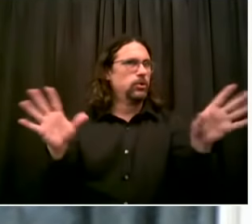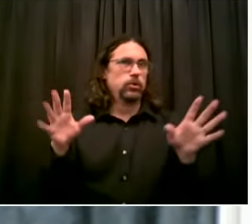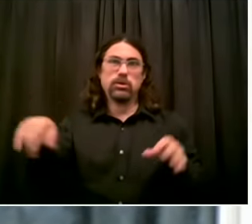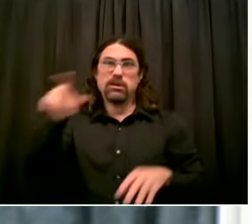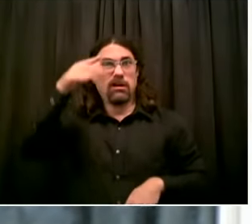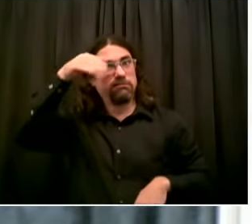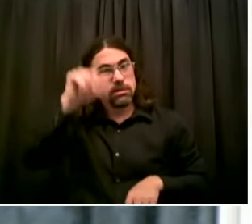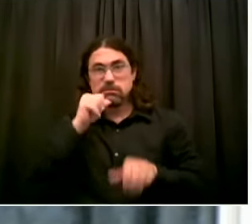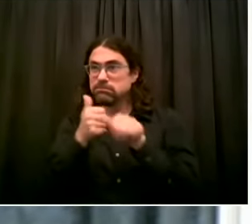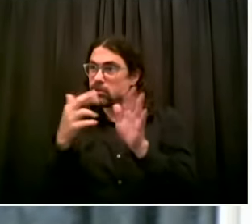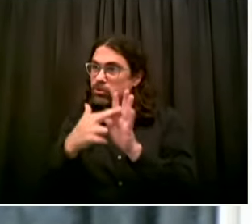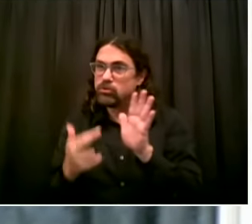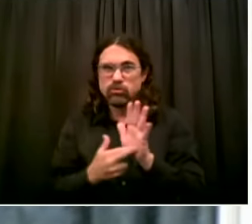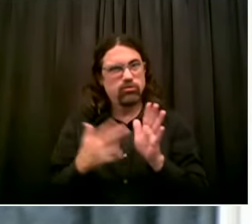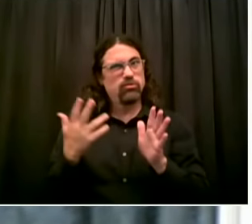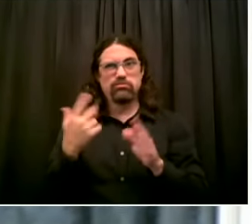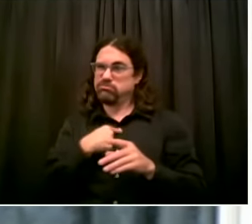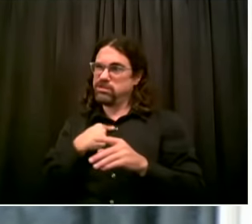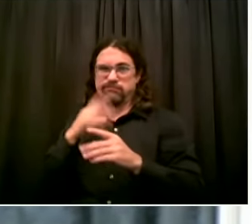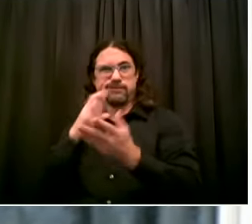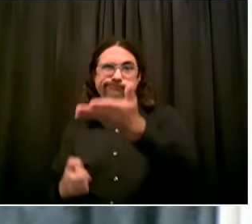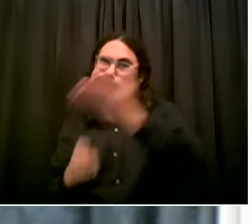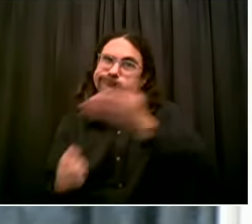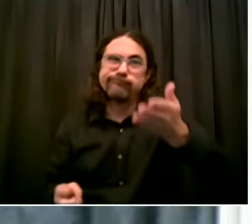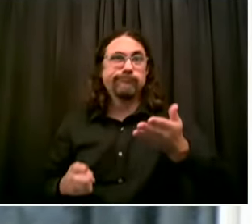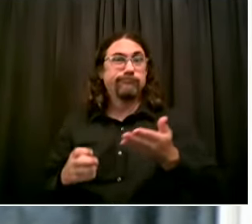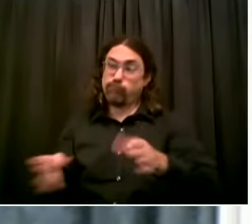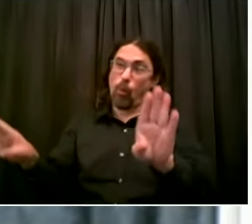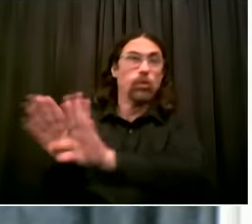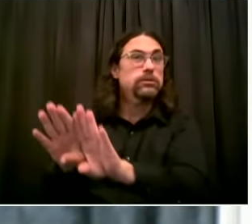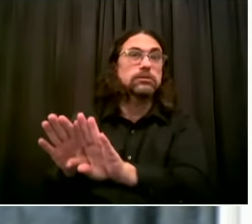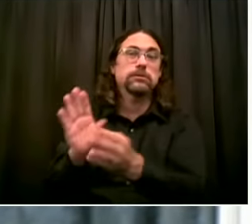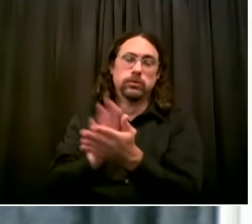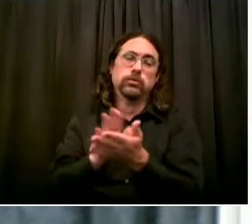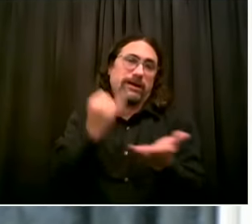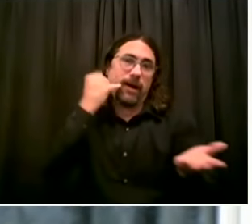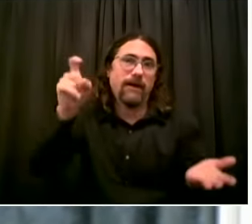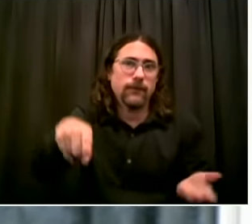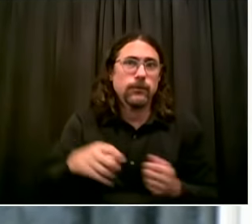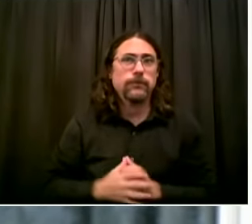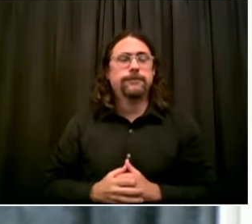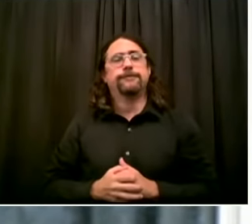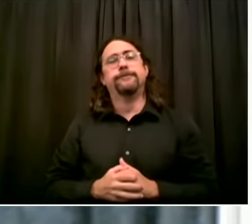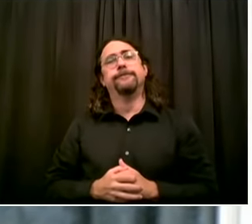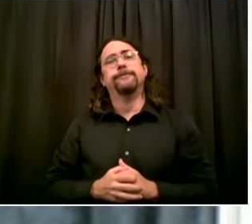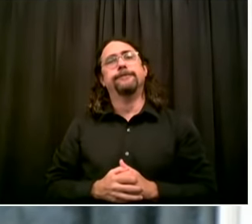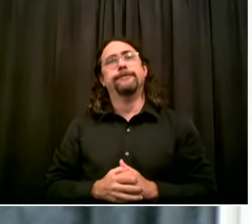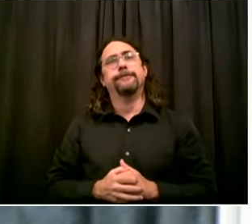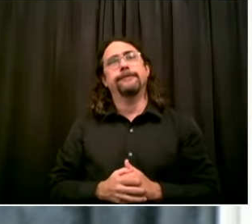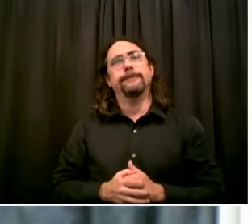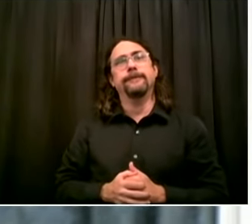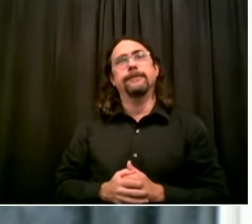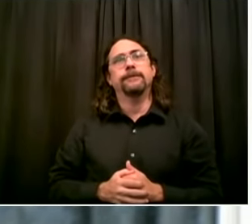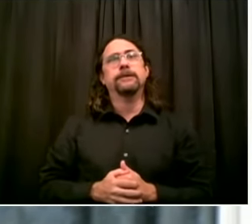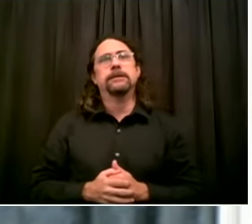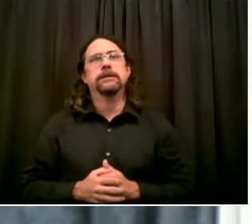NONPUBLIC SCHOOLS TO MAINTAIN AT LEAST 6 FEET OF DISNCTABEE EETWN INDIVIDUALS UNLESS IT